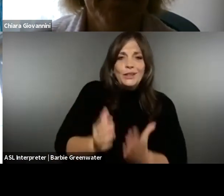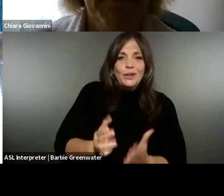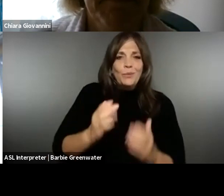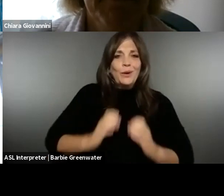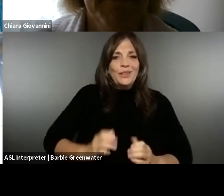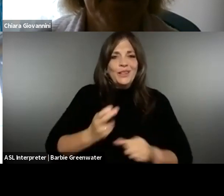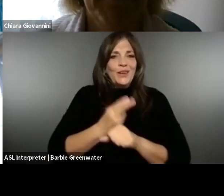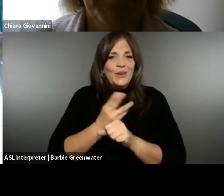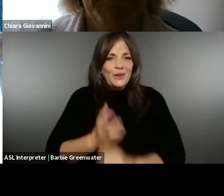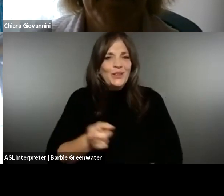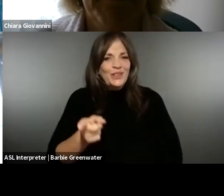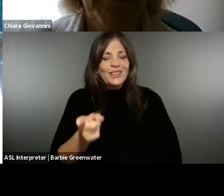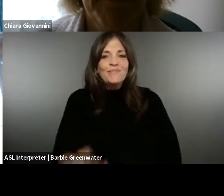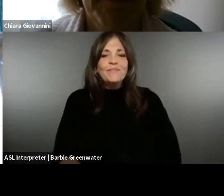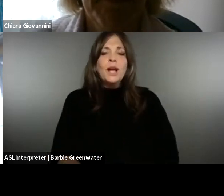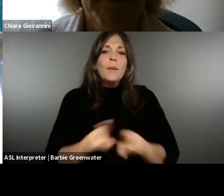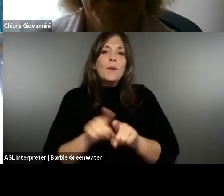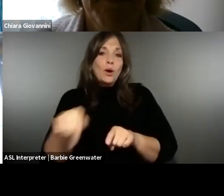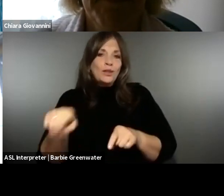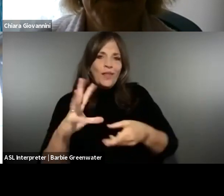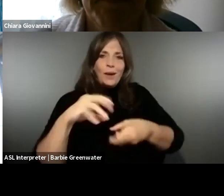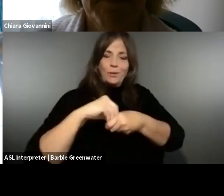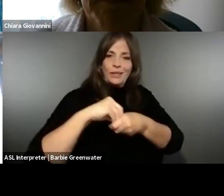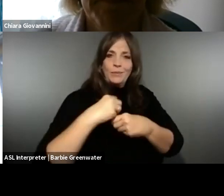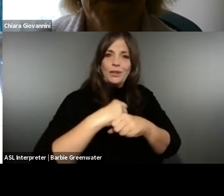many different roles. One of them being consumers and being end users,